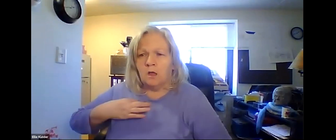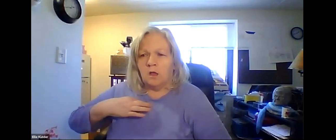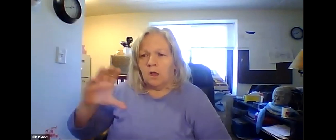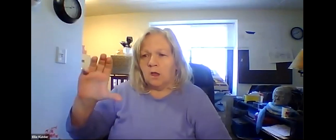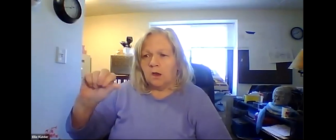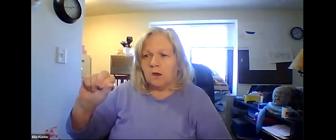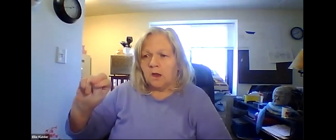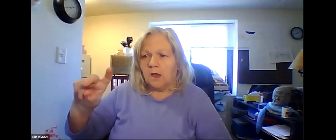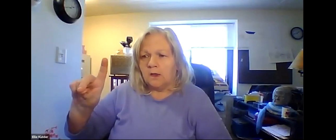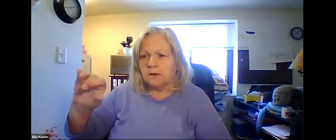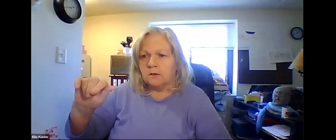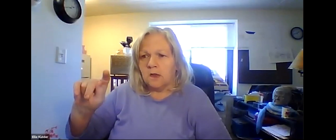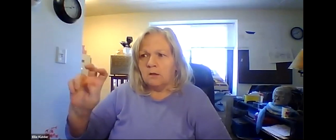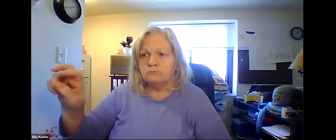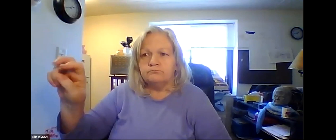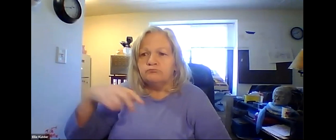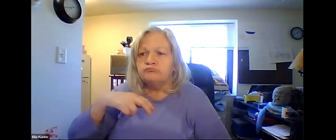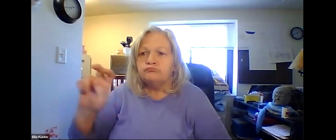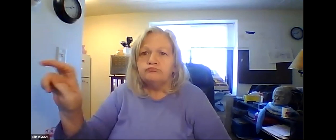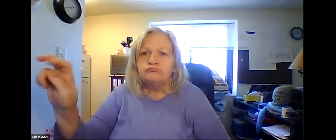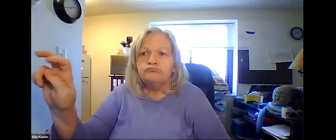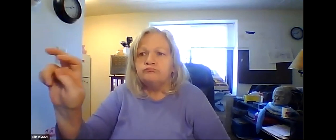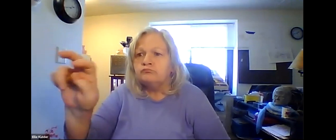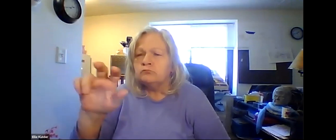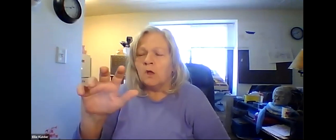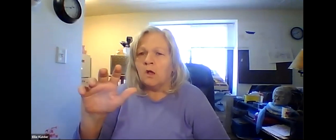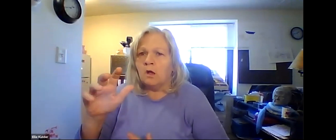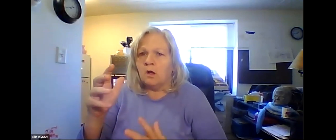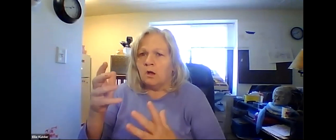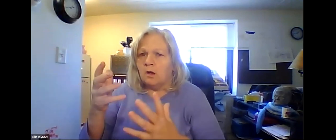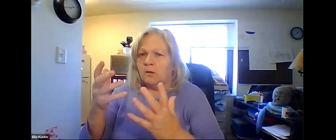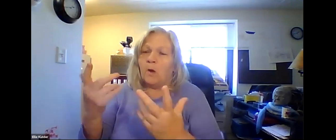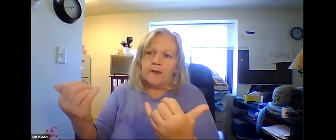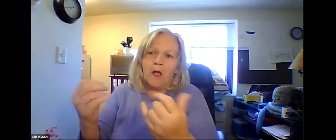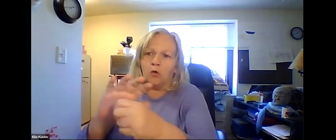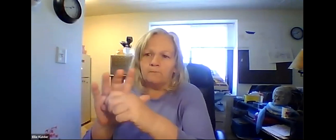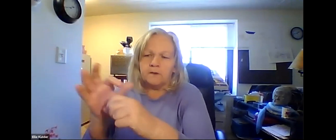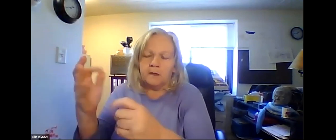listen to a rally, and just to hear the candidates speak, you know, how they travel around at different